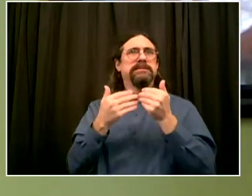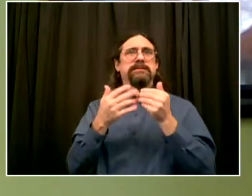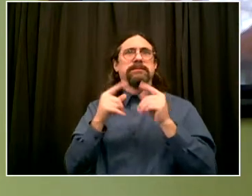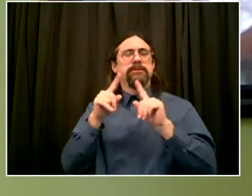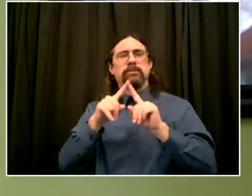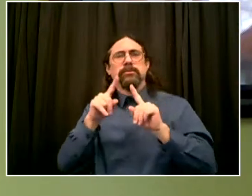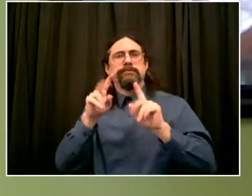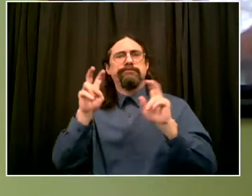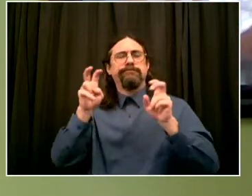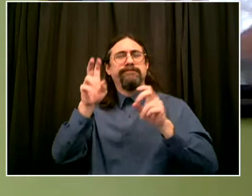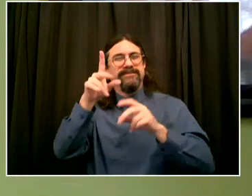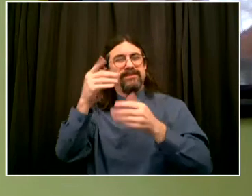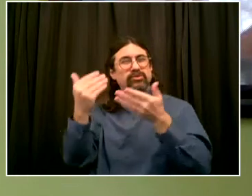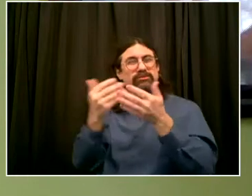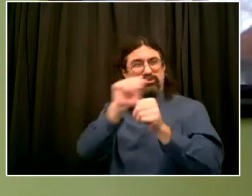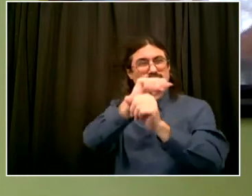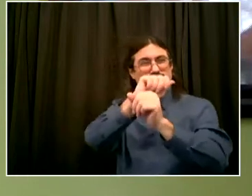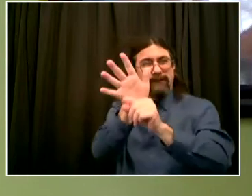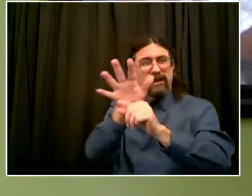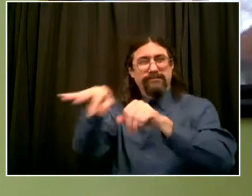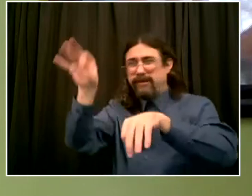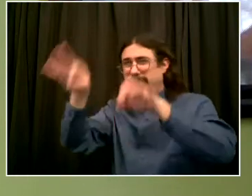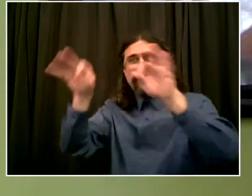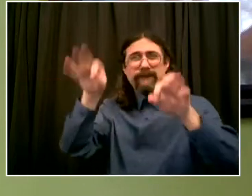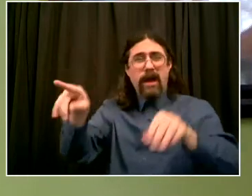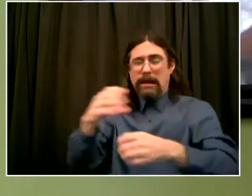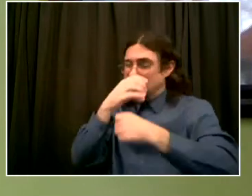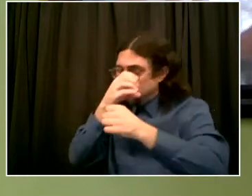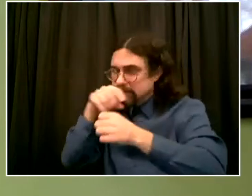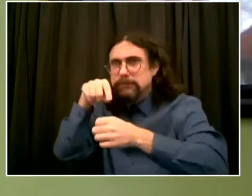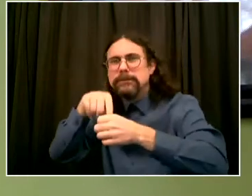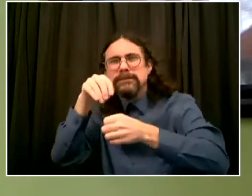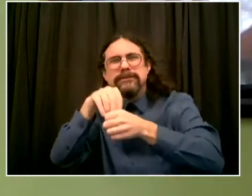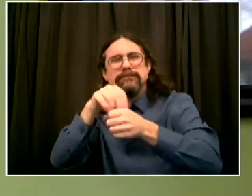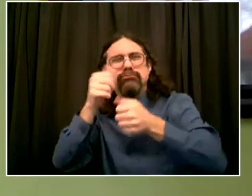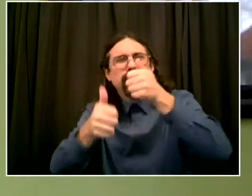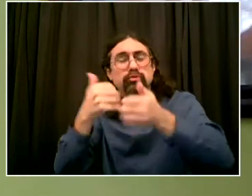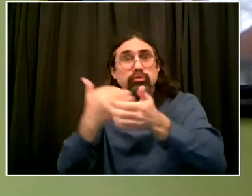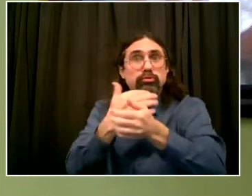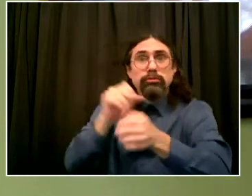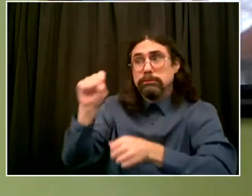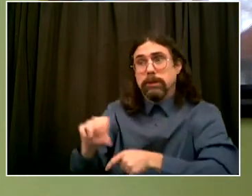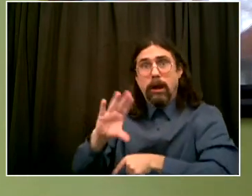WE KNOW WERE ONLY CAPTURING THE TIP OF THE ICEBERG. WEREREOO LKING VERY HARD, WITH THE ACADEMIC PARTNERS AND